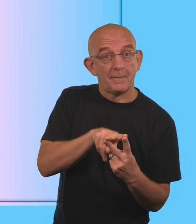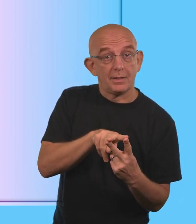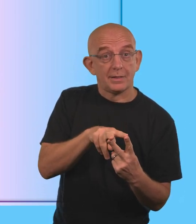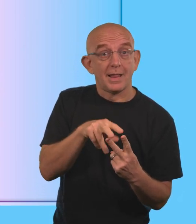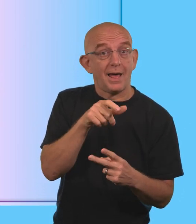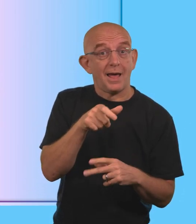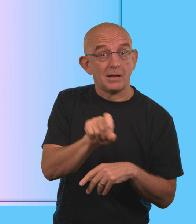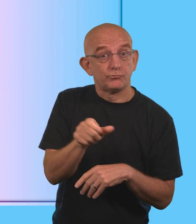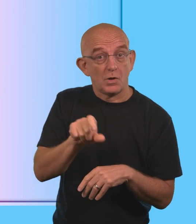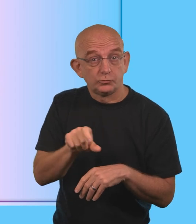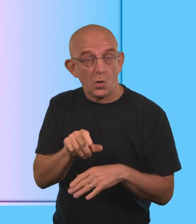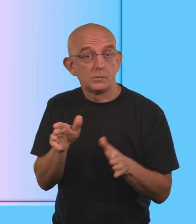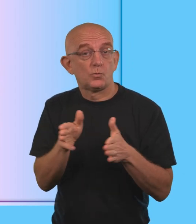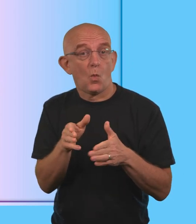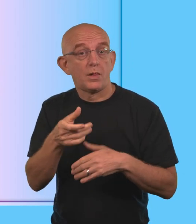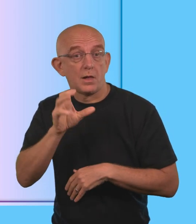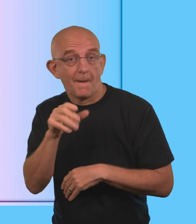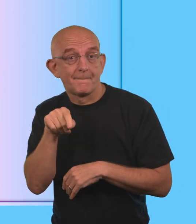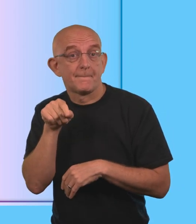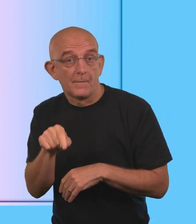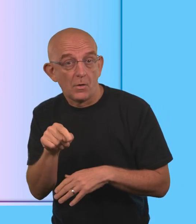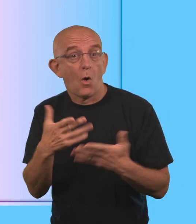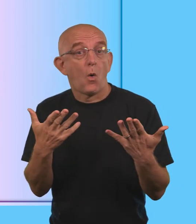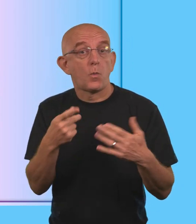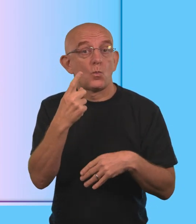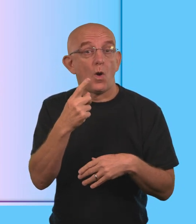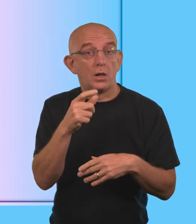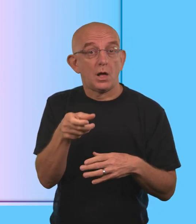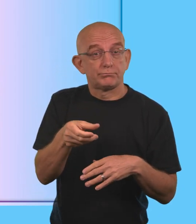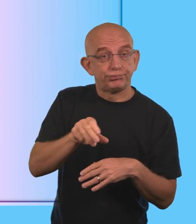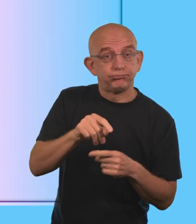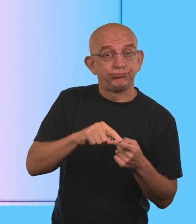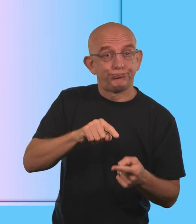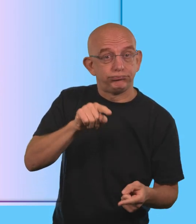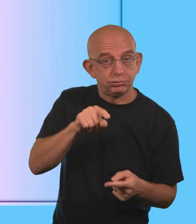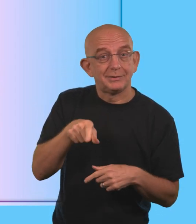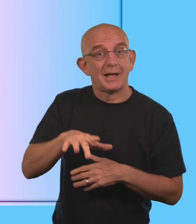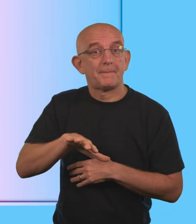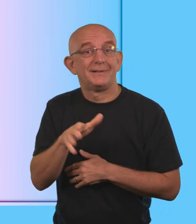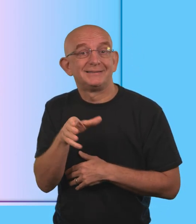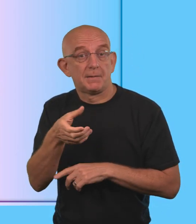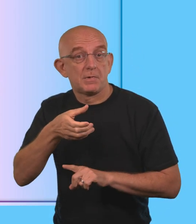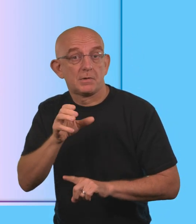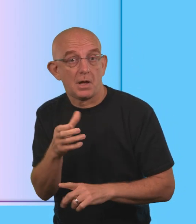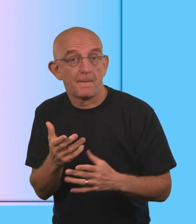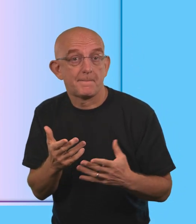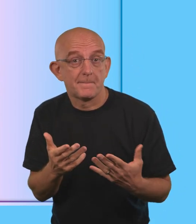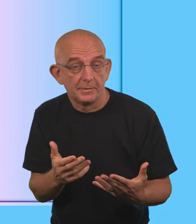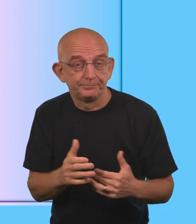One double espresso in a small cup, and one long espresso in a medium cup.